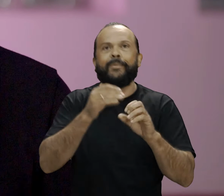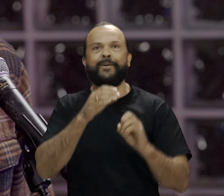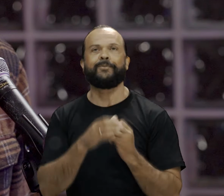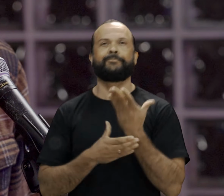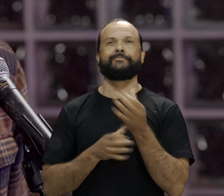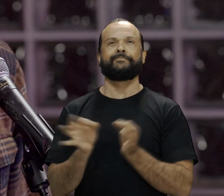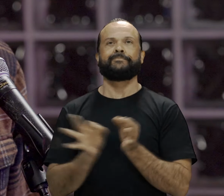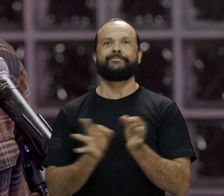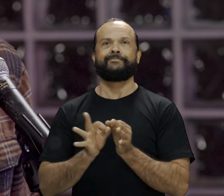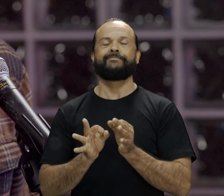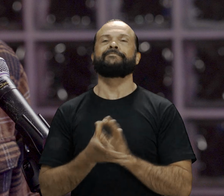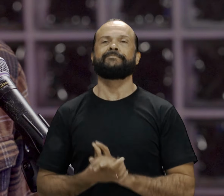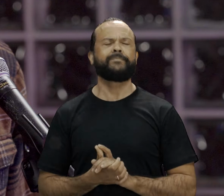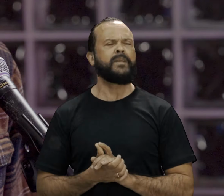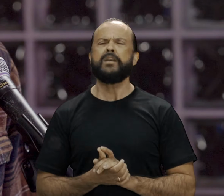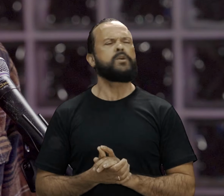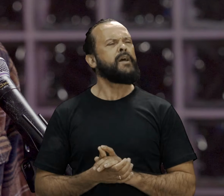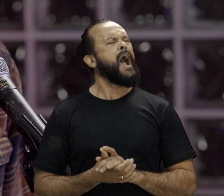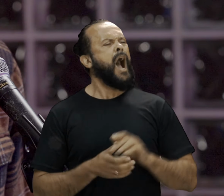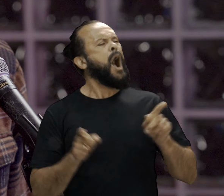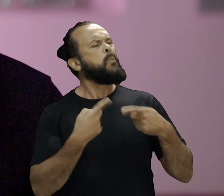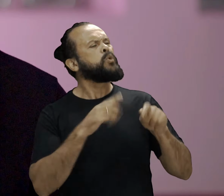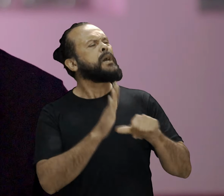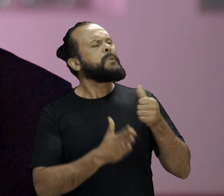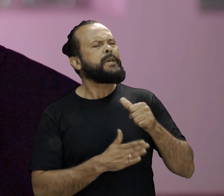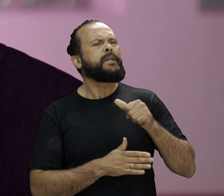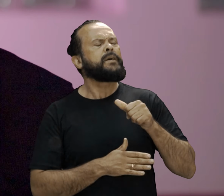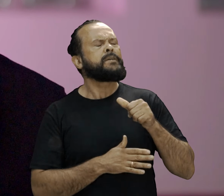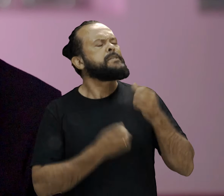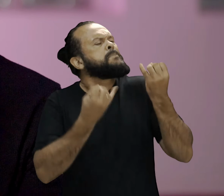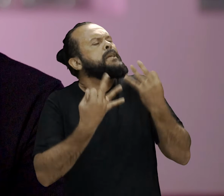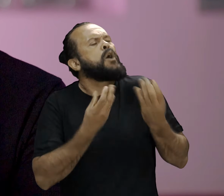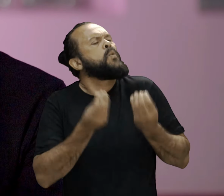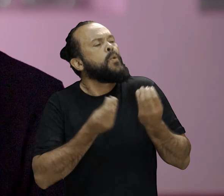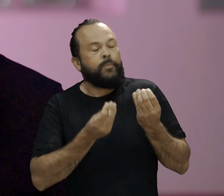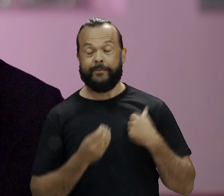I would like you to talk a little about this first song you played: Greater. Greater actually was the last song